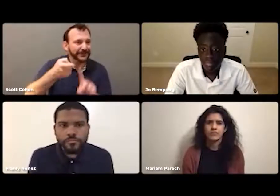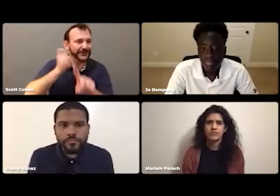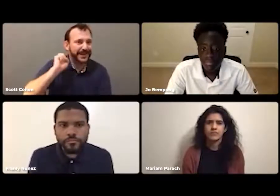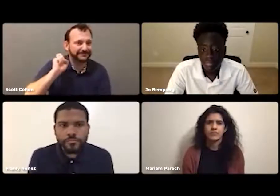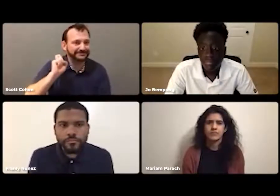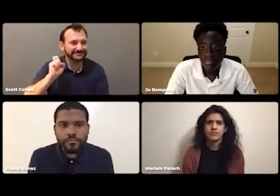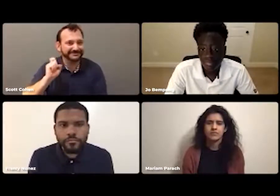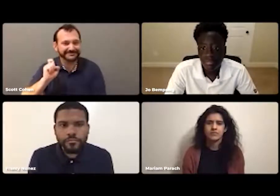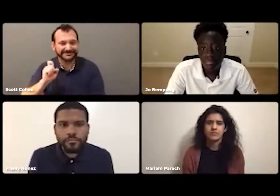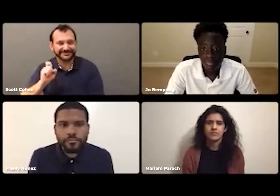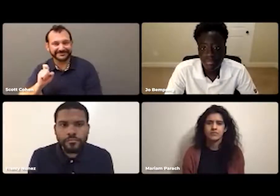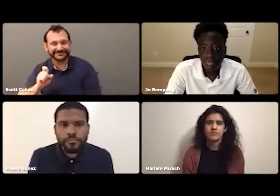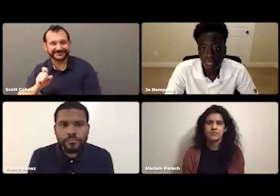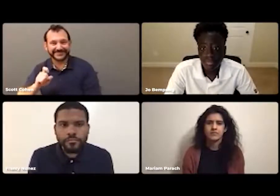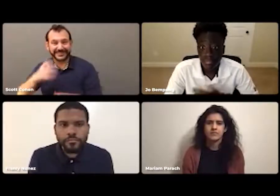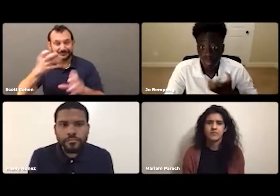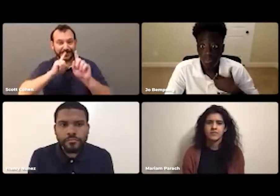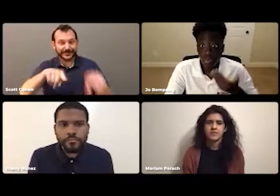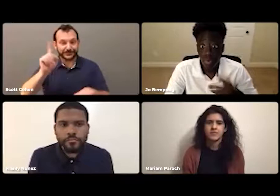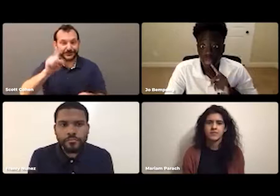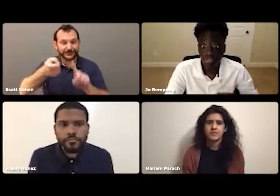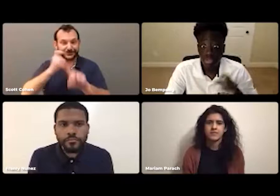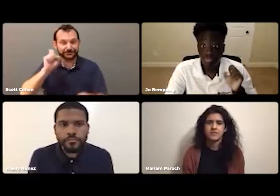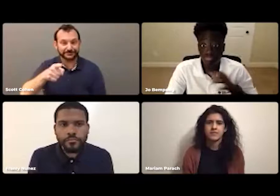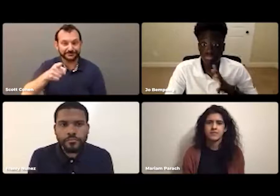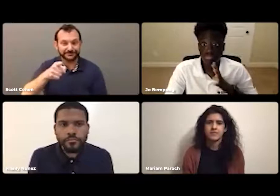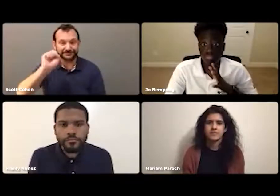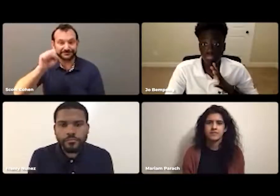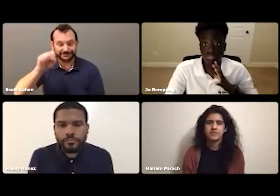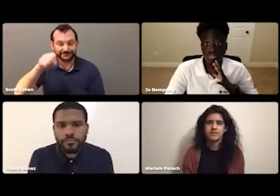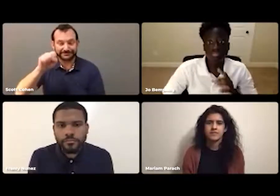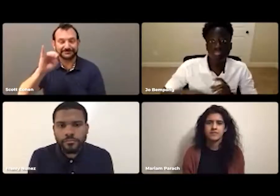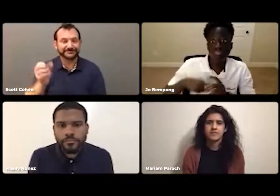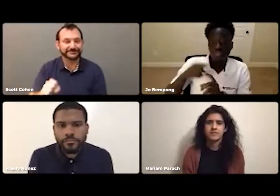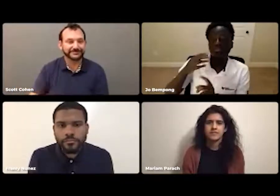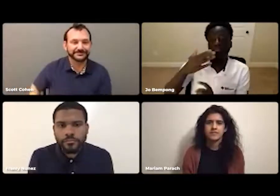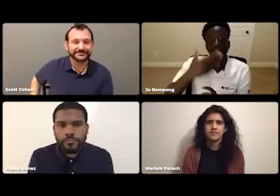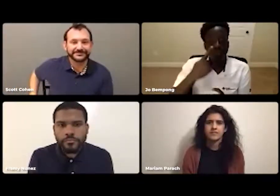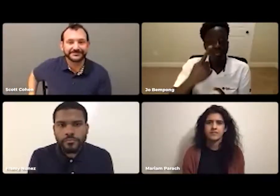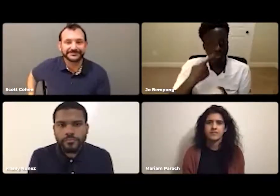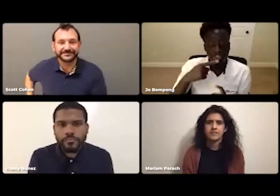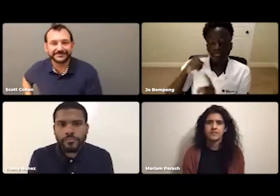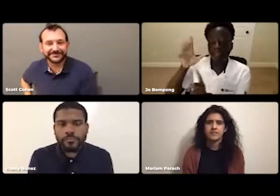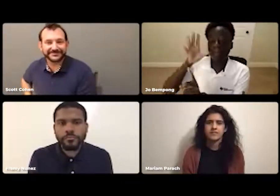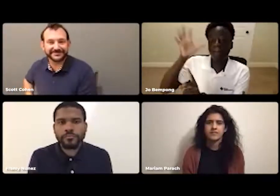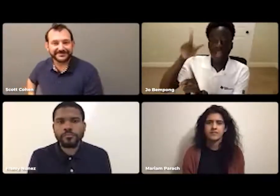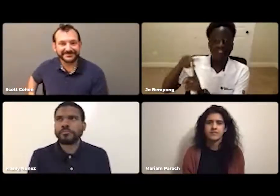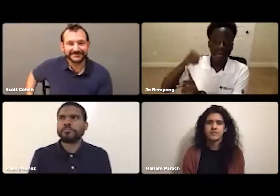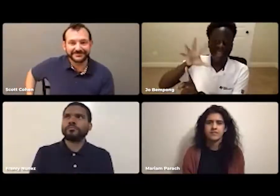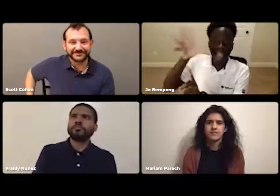Oh! I see now. The question is: Where are you from? Thank you for that.